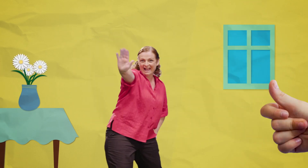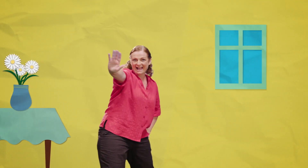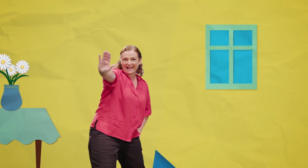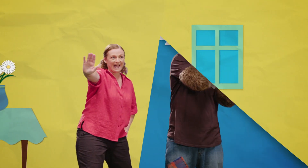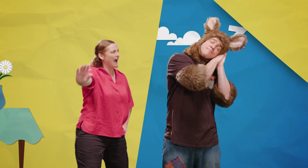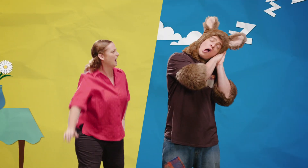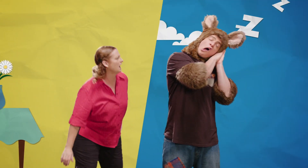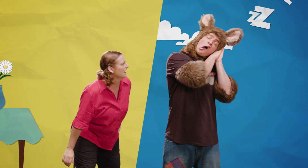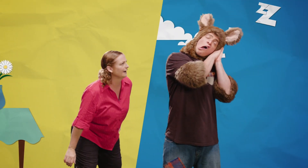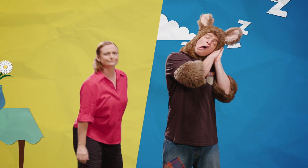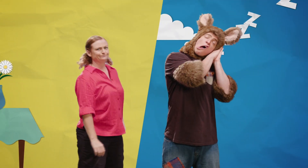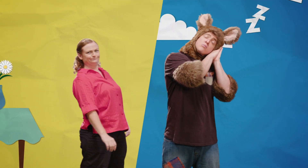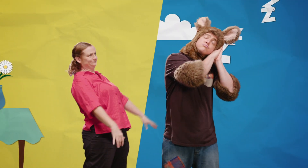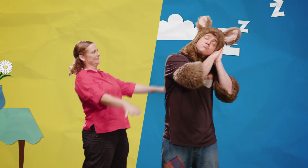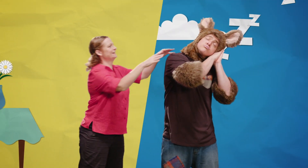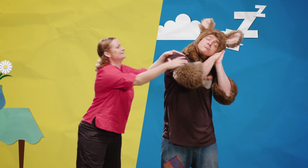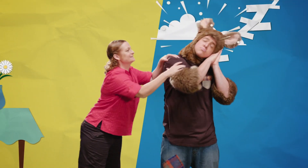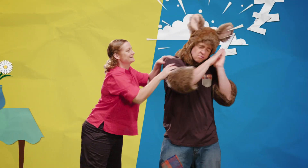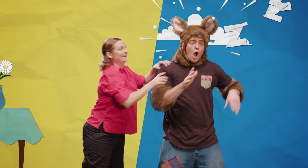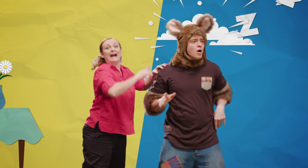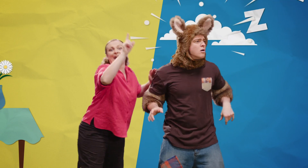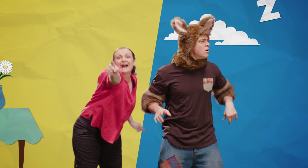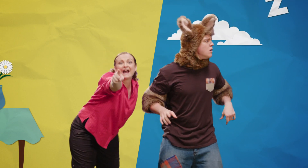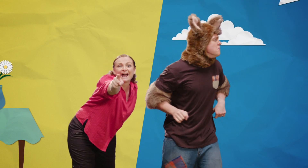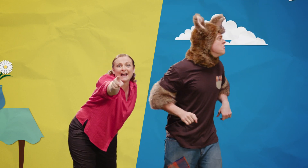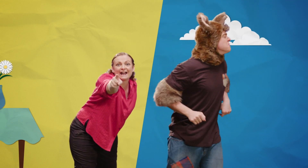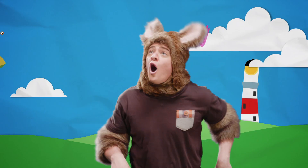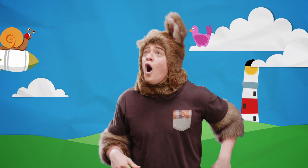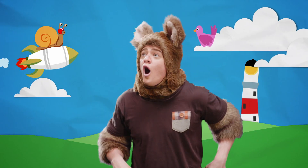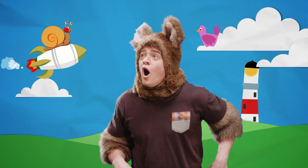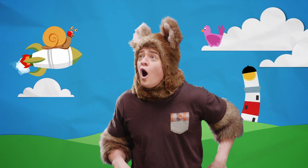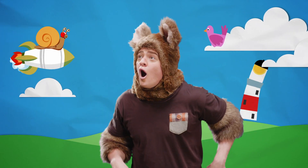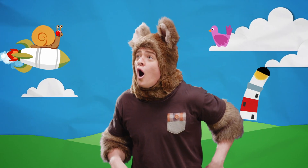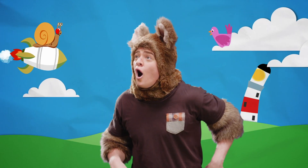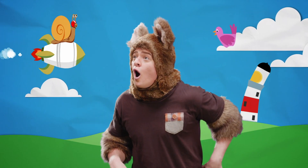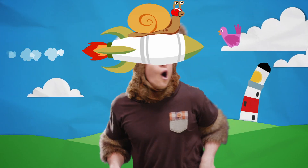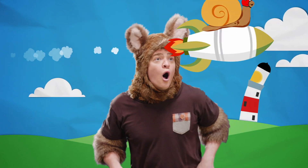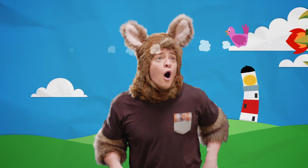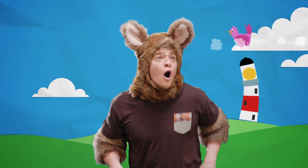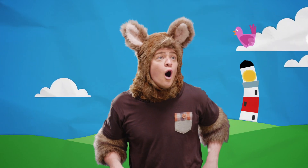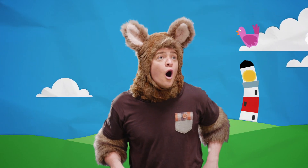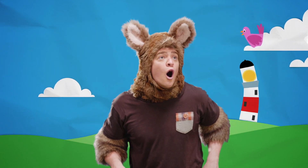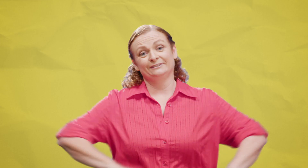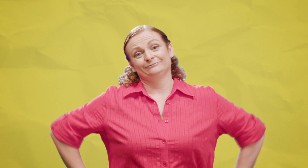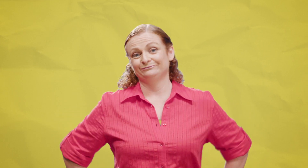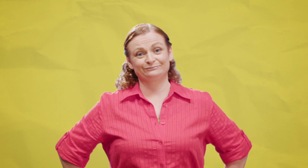Hello! (SNORES) Look! Oh!